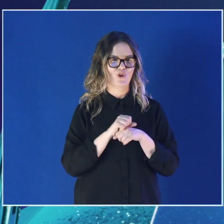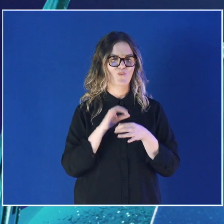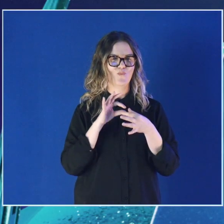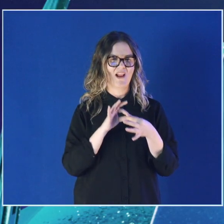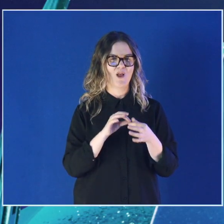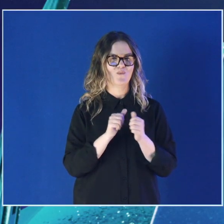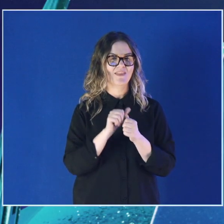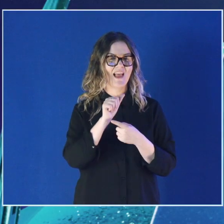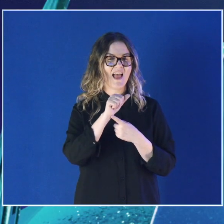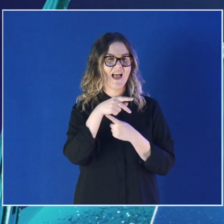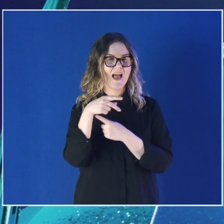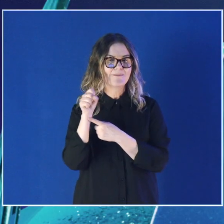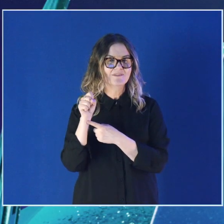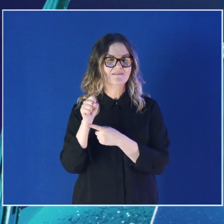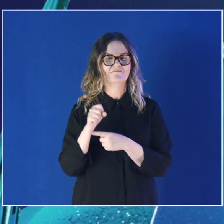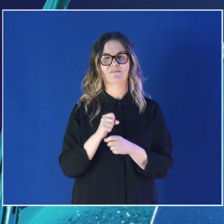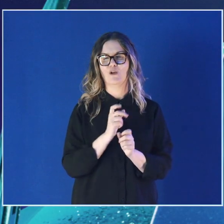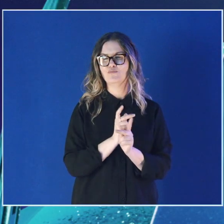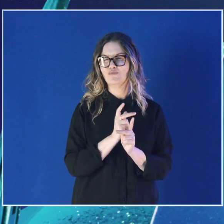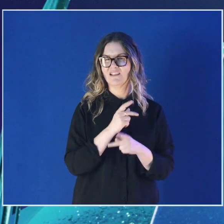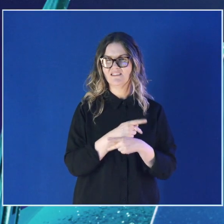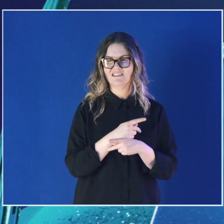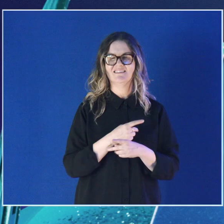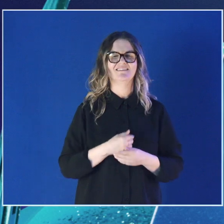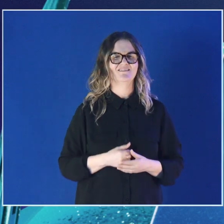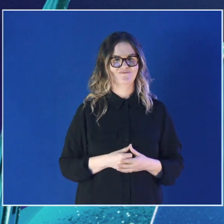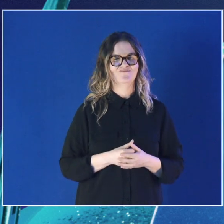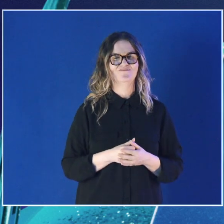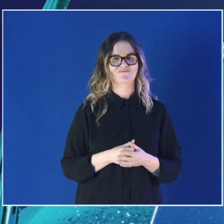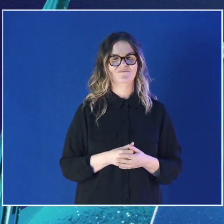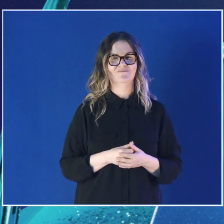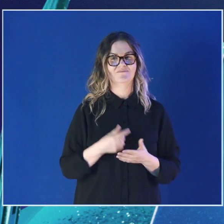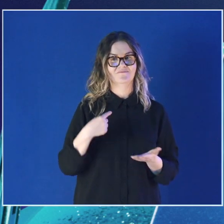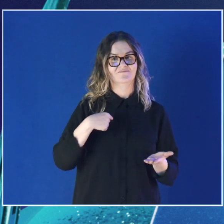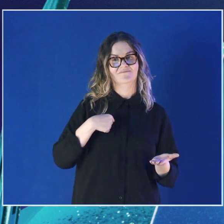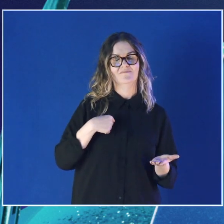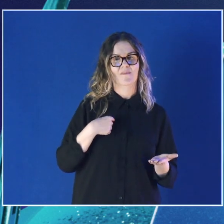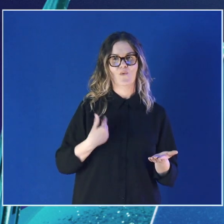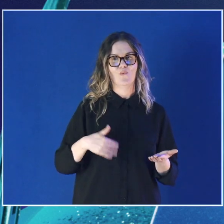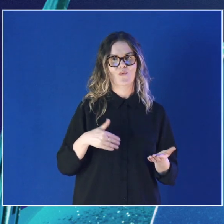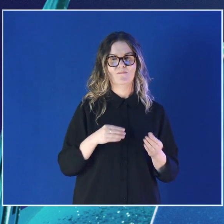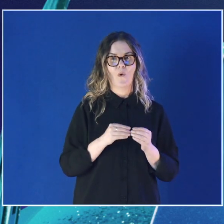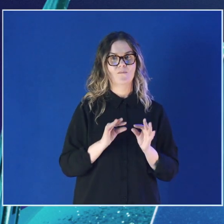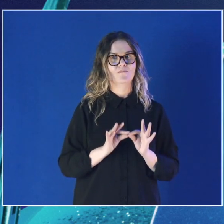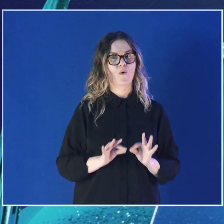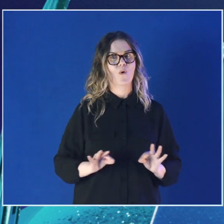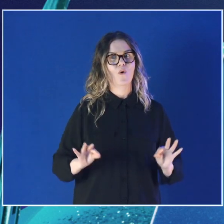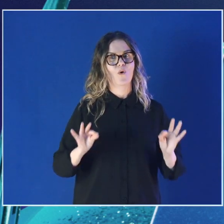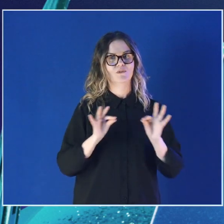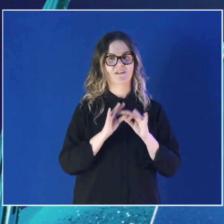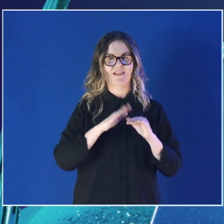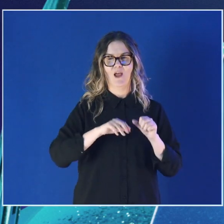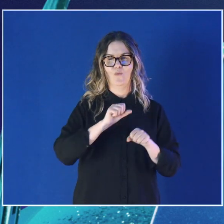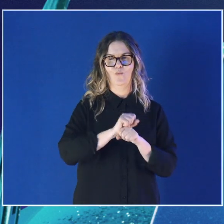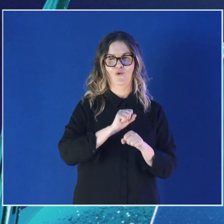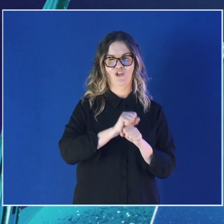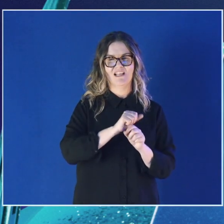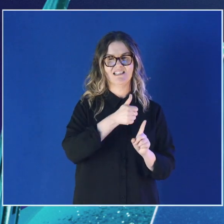For me, this is more than a job. I have people in my life who I love who have disabilities.